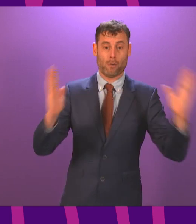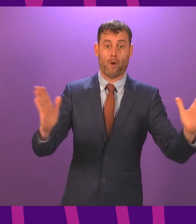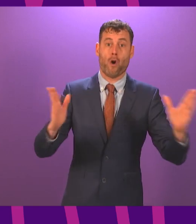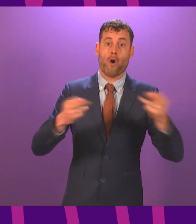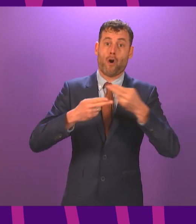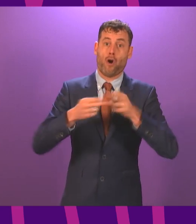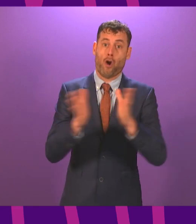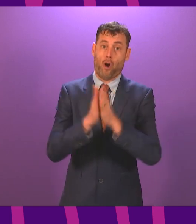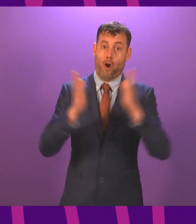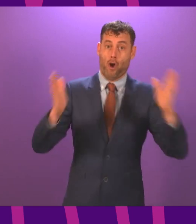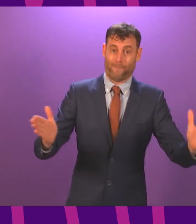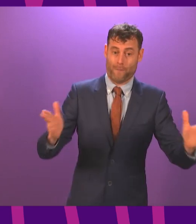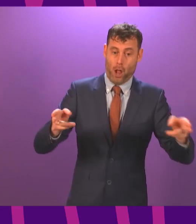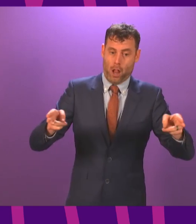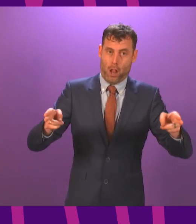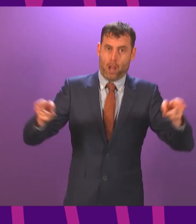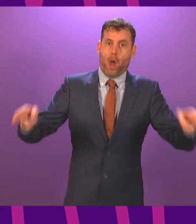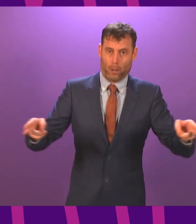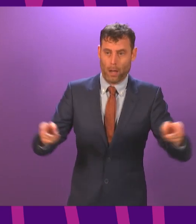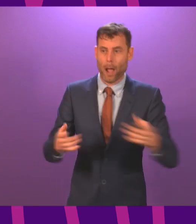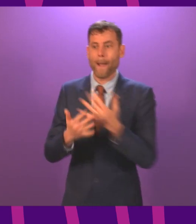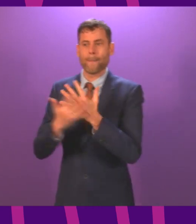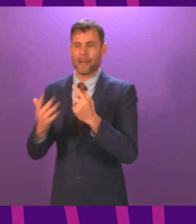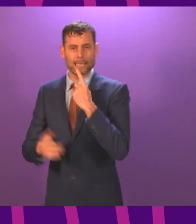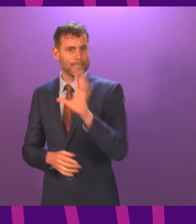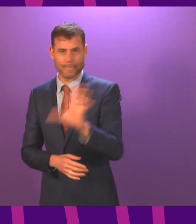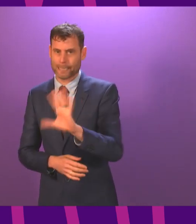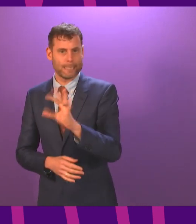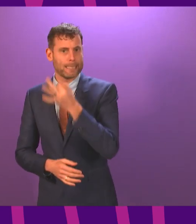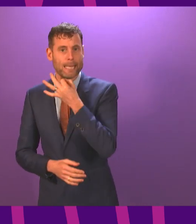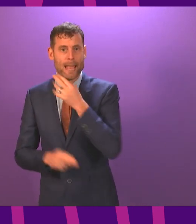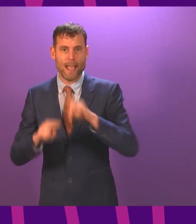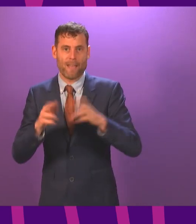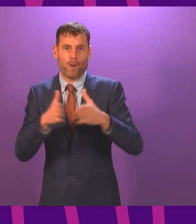the holidays and perhaps extending them slightly and there are good arguments against that.